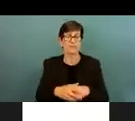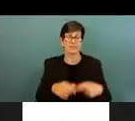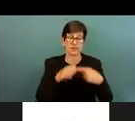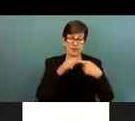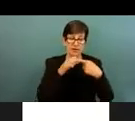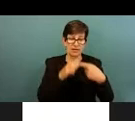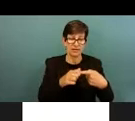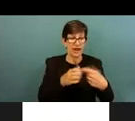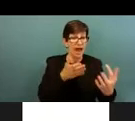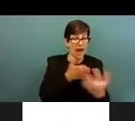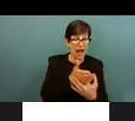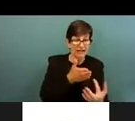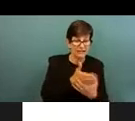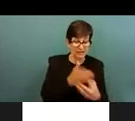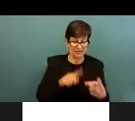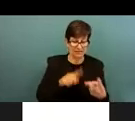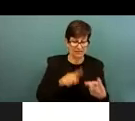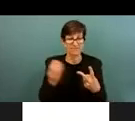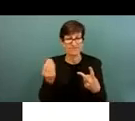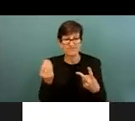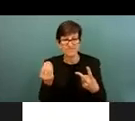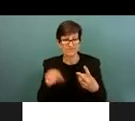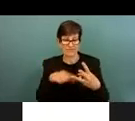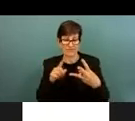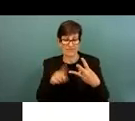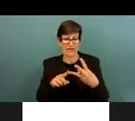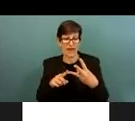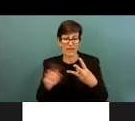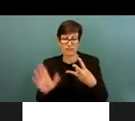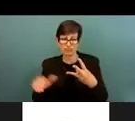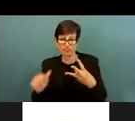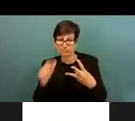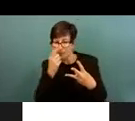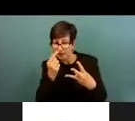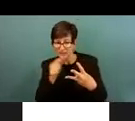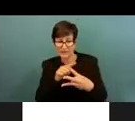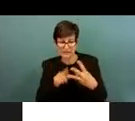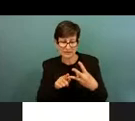of access, affordability and digital ability. I'll tell you a little bit more about how